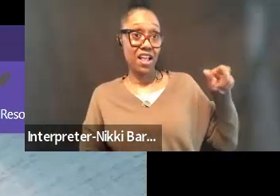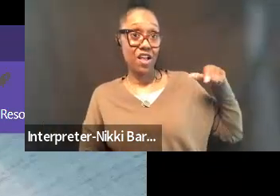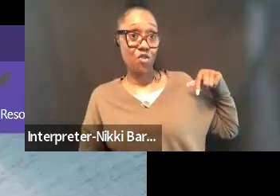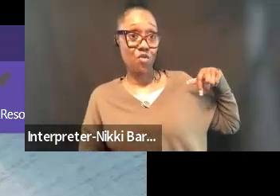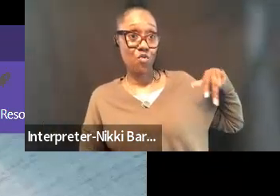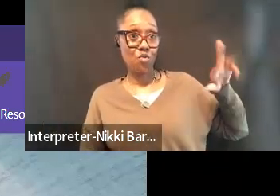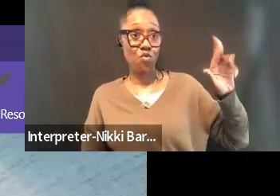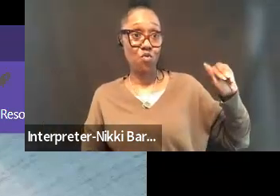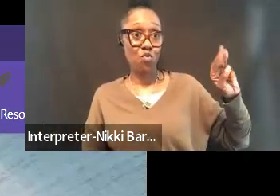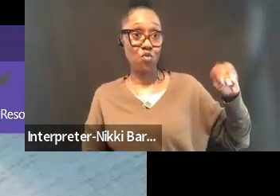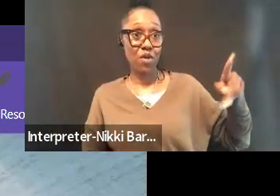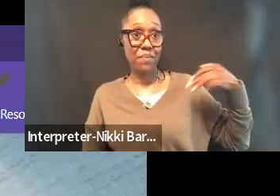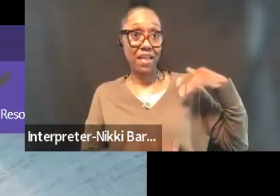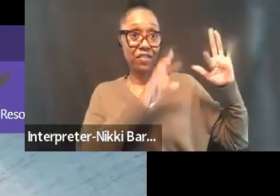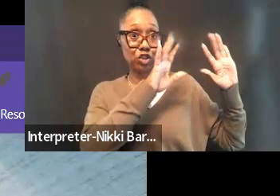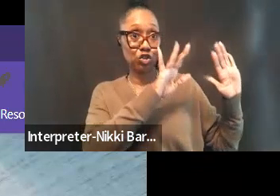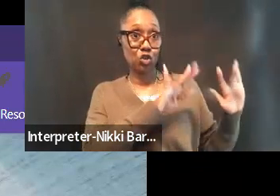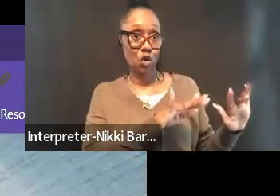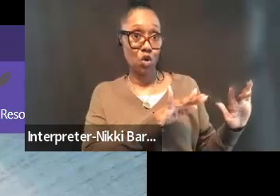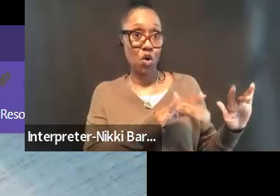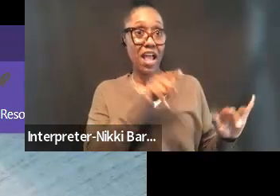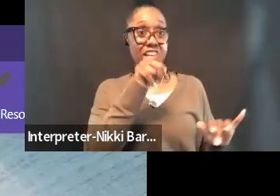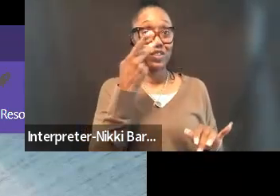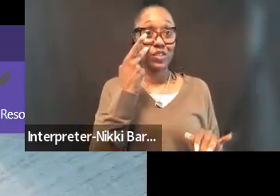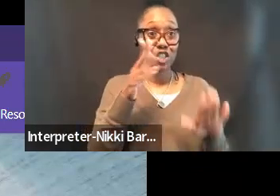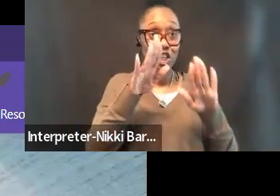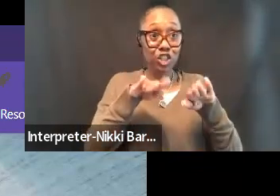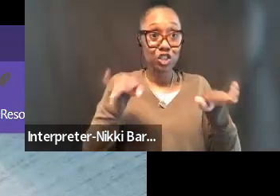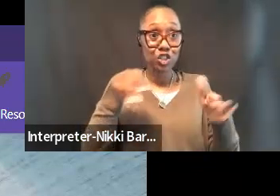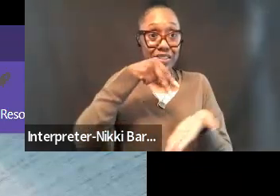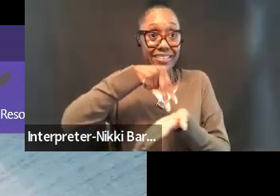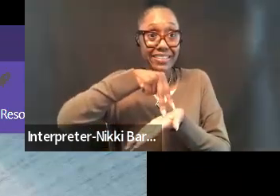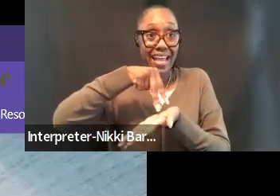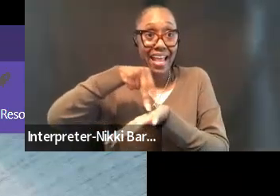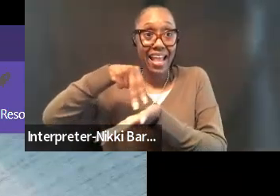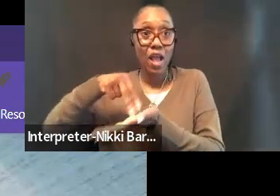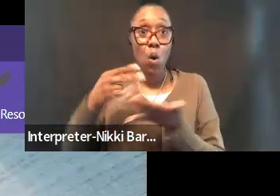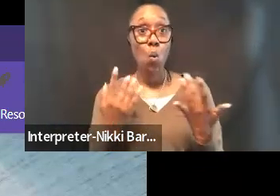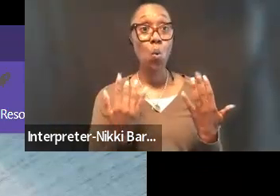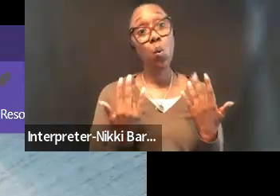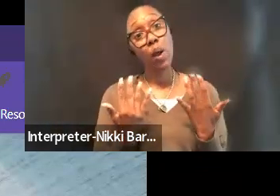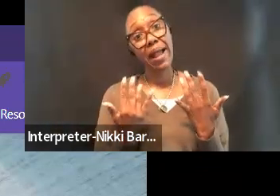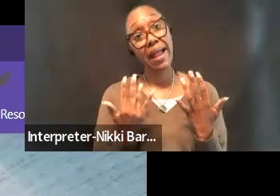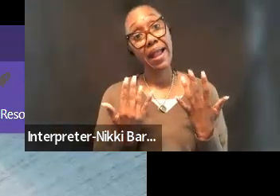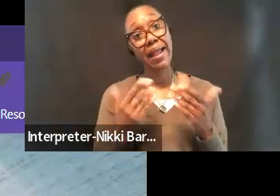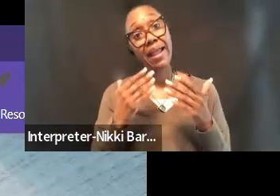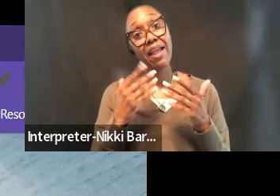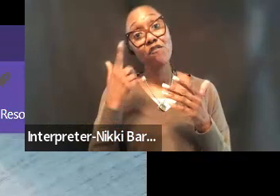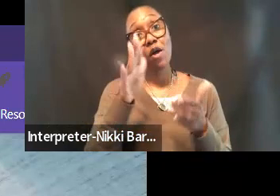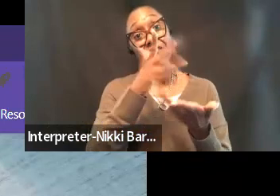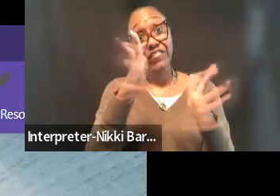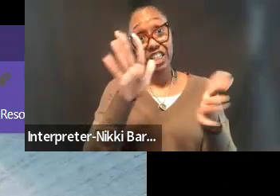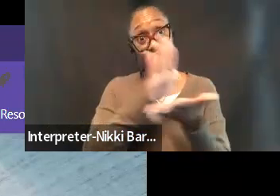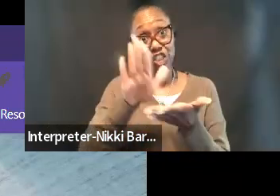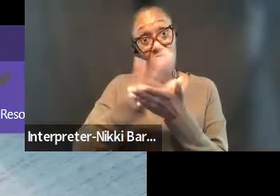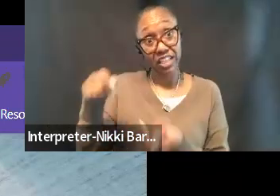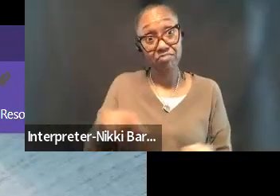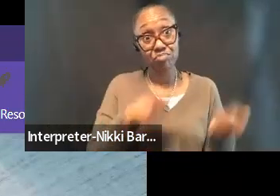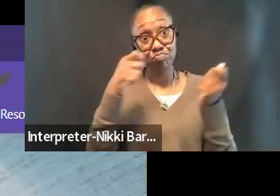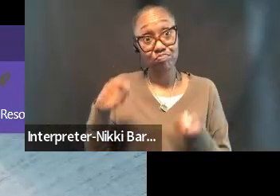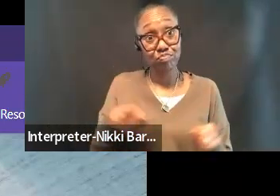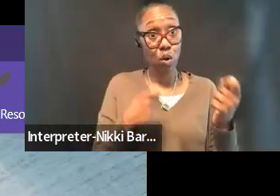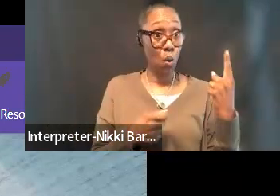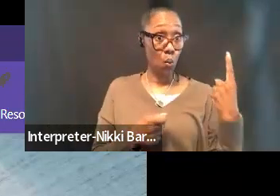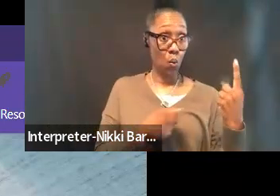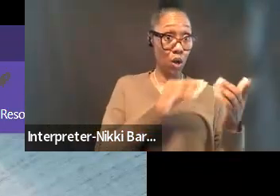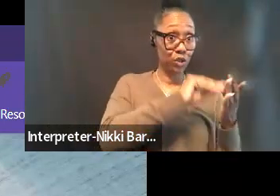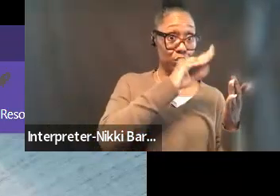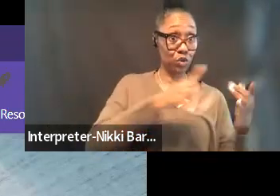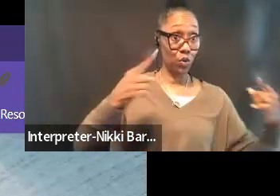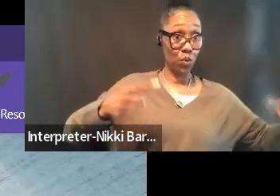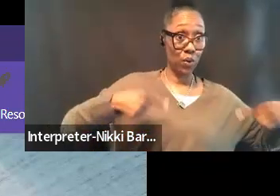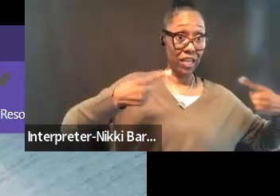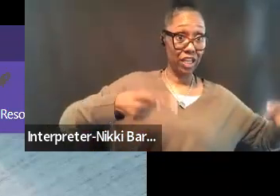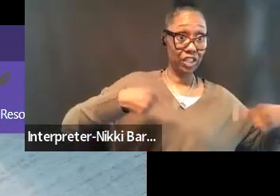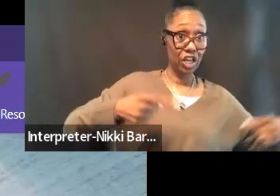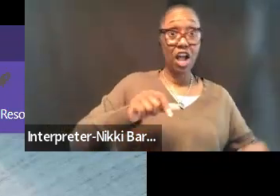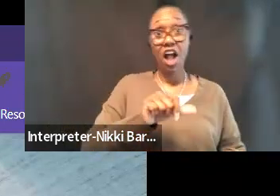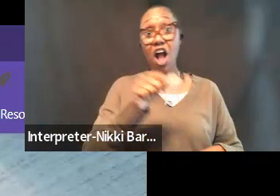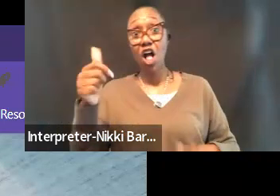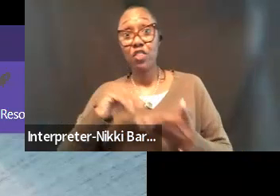And there are children at the base of the stairs in the ramp waiting to enter into the building. And one student is in a wheelchair, the rest of the students are standing and walking.